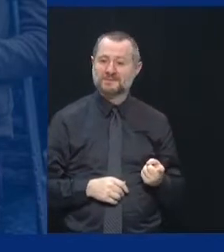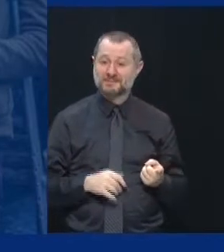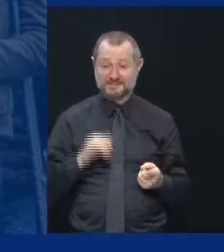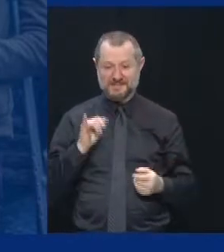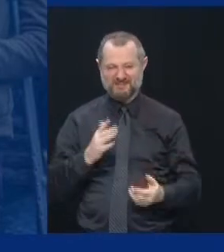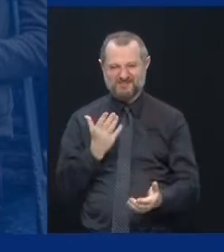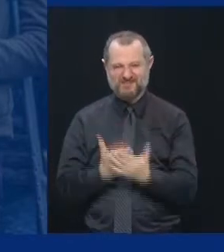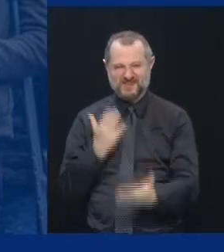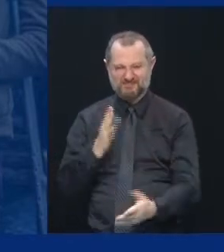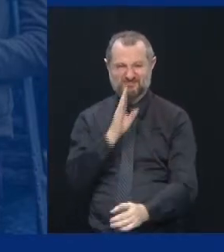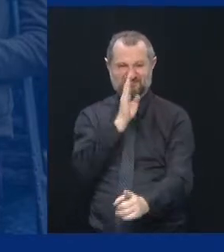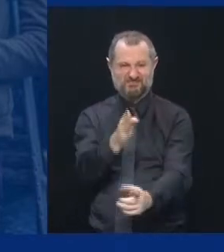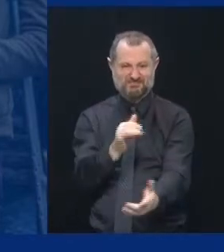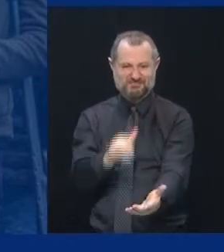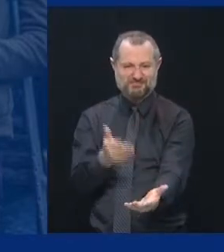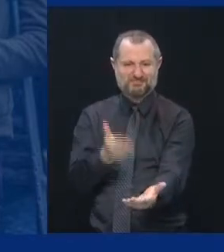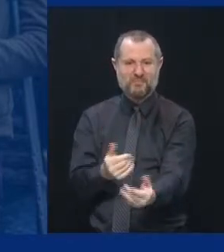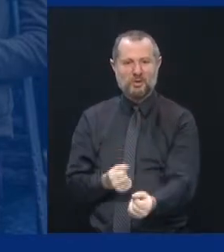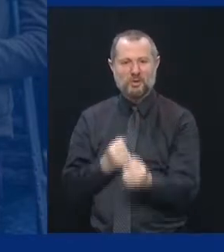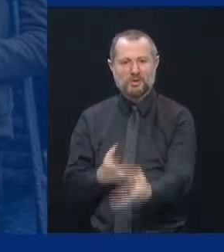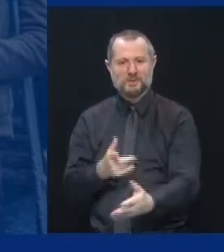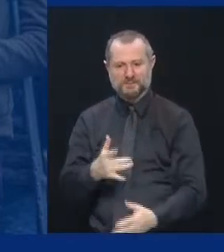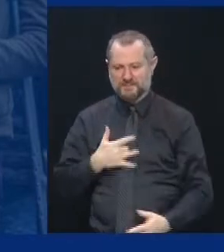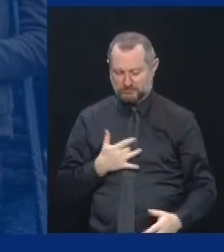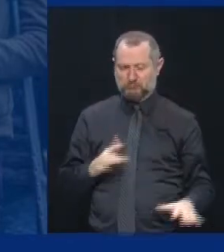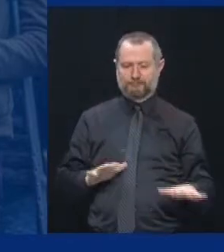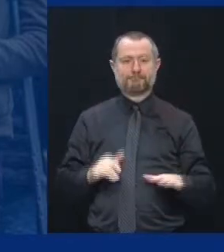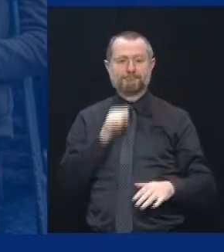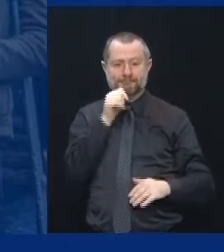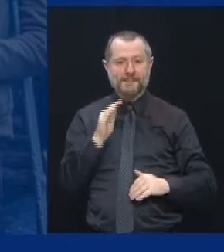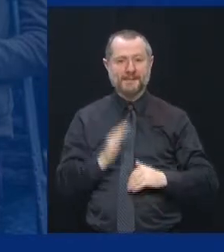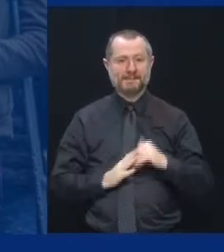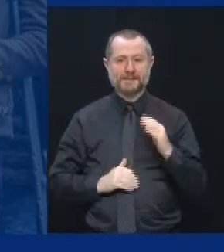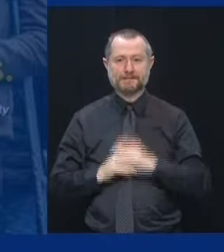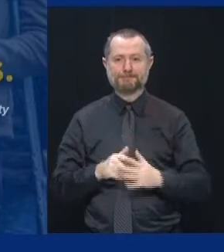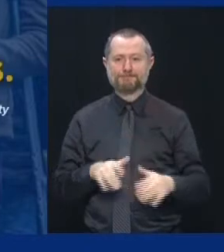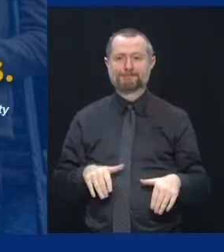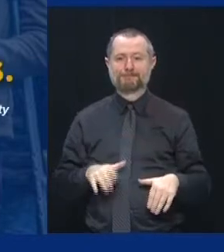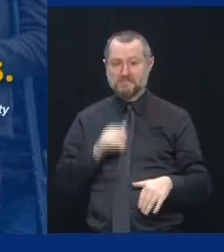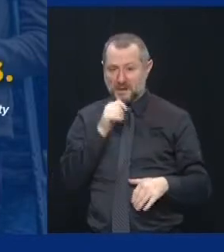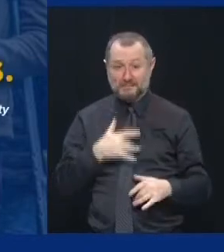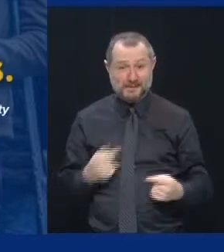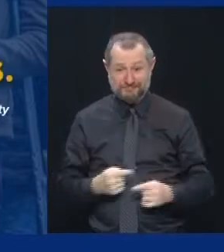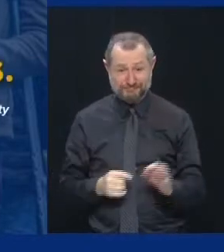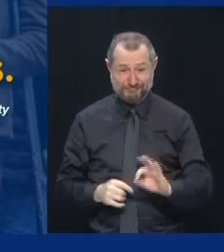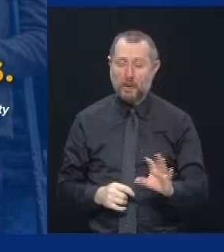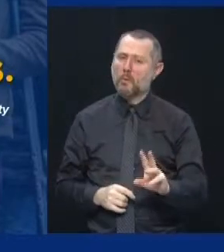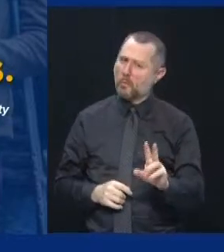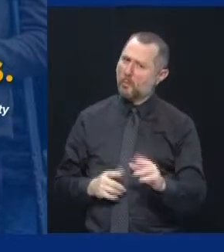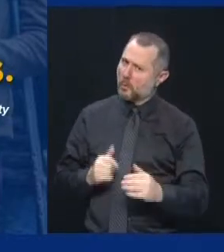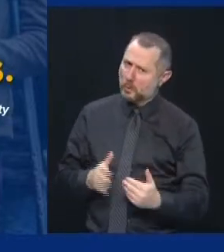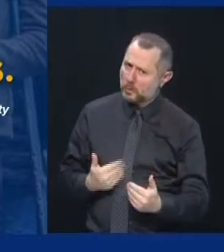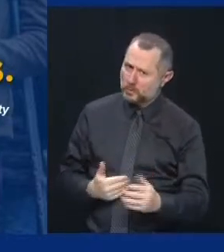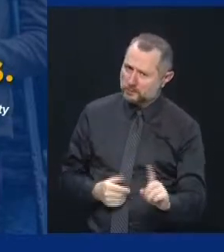THAT IS A FACT. IT IS A FACT THAT SHOULD MAKE US